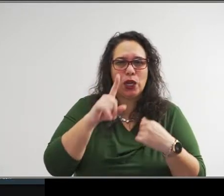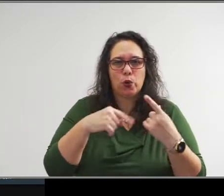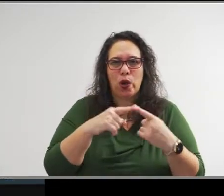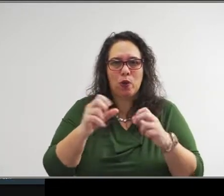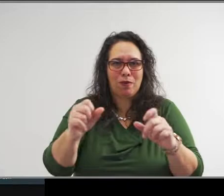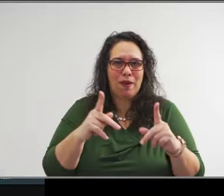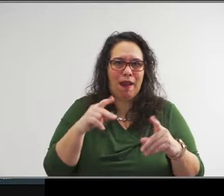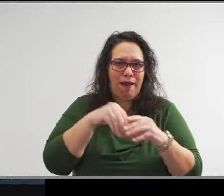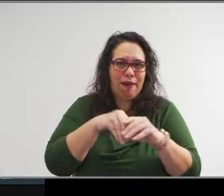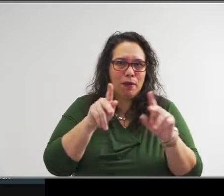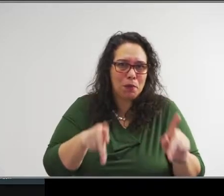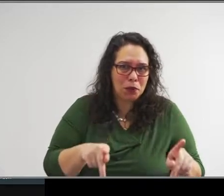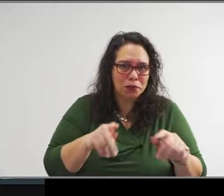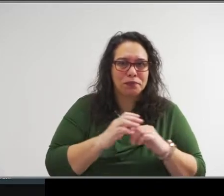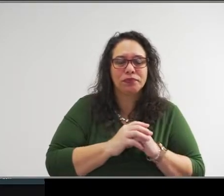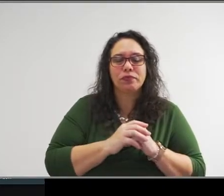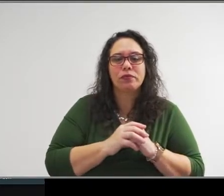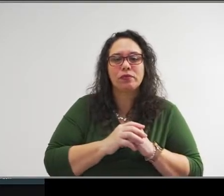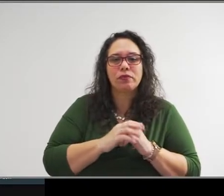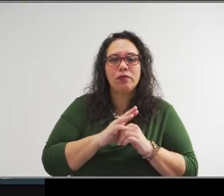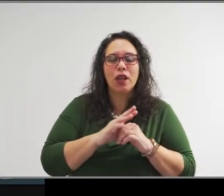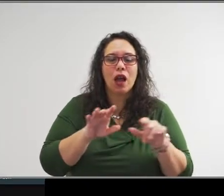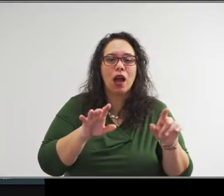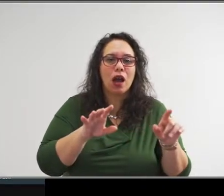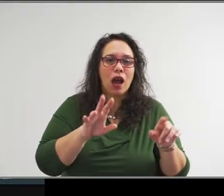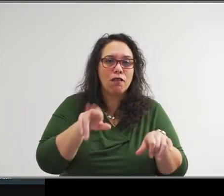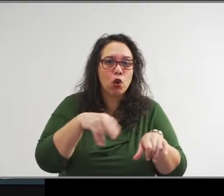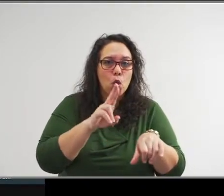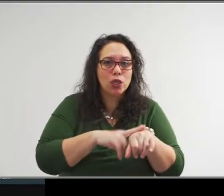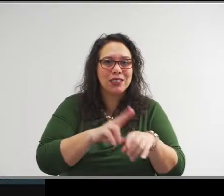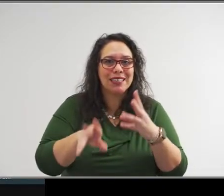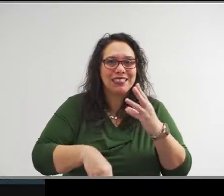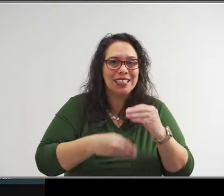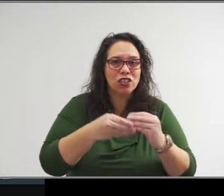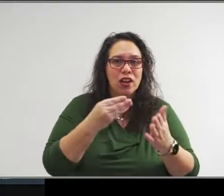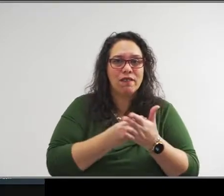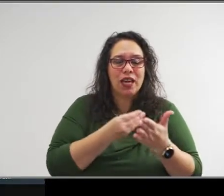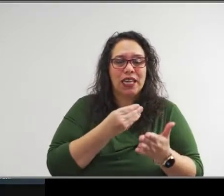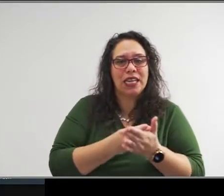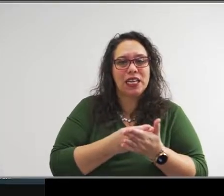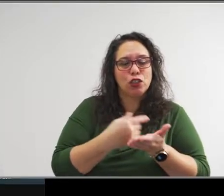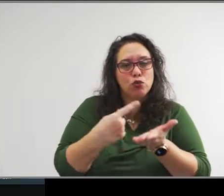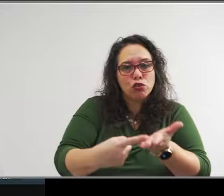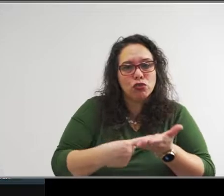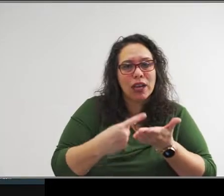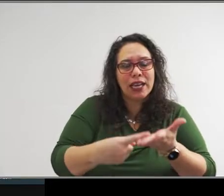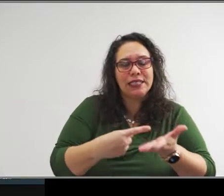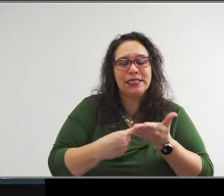And of course additional funding to address the significant needs of our students, of our neediest students